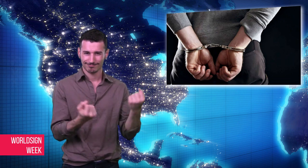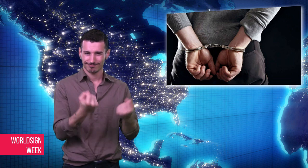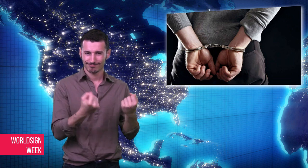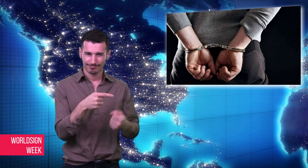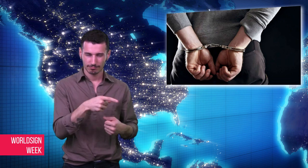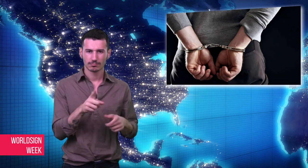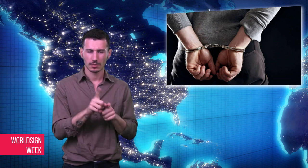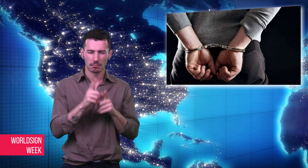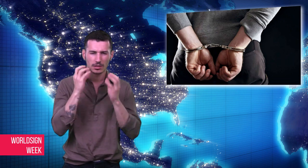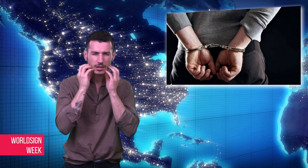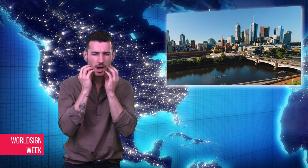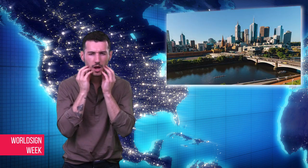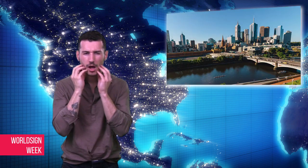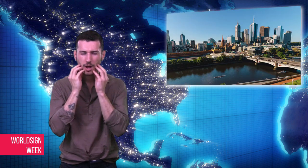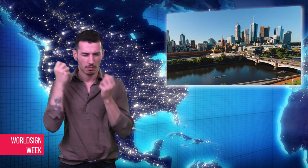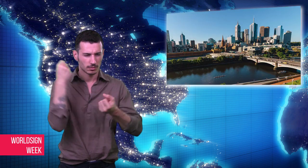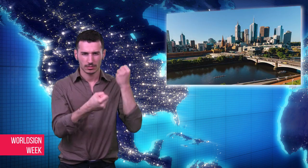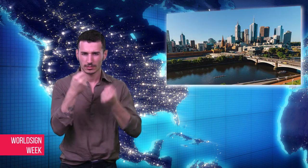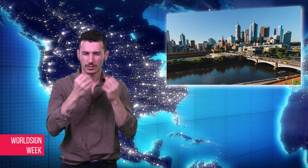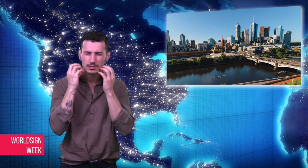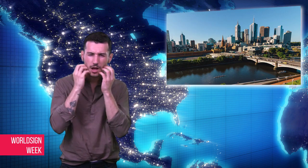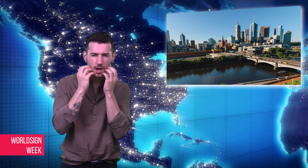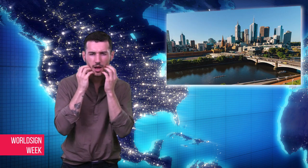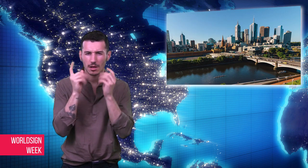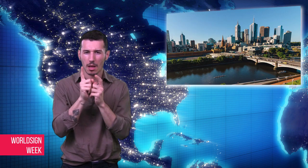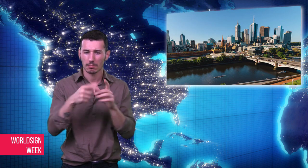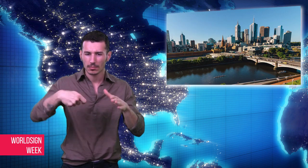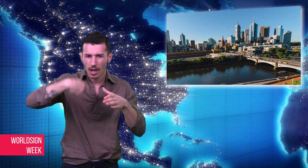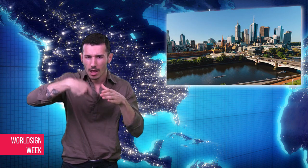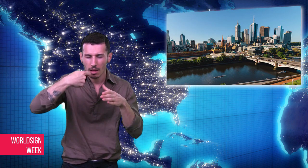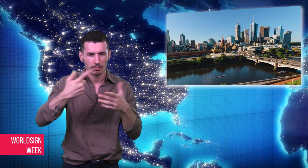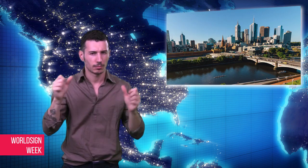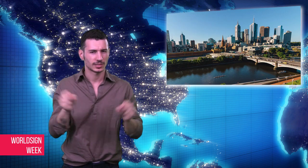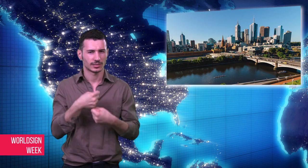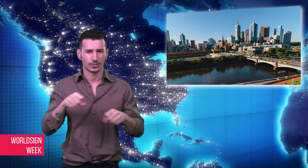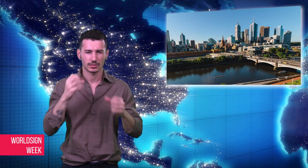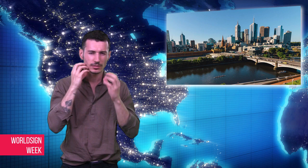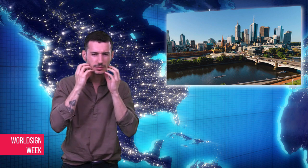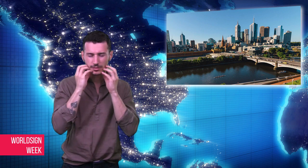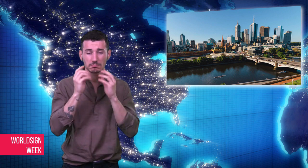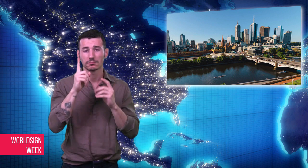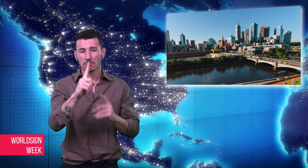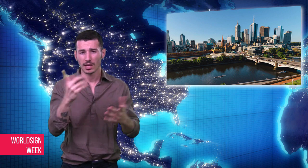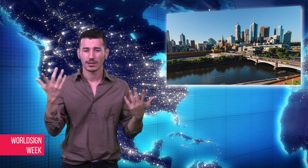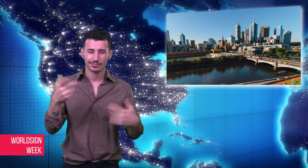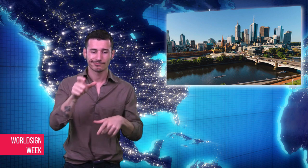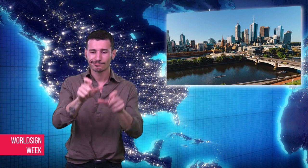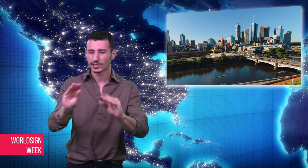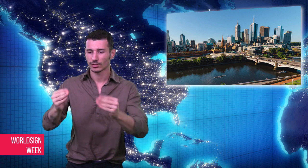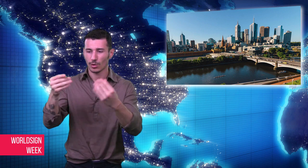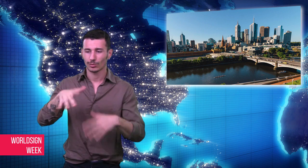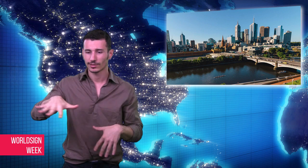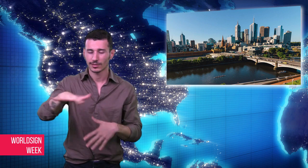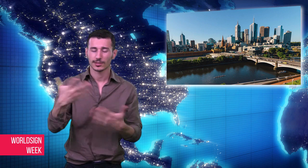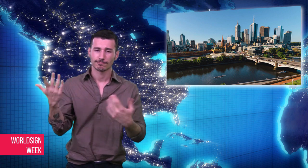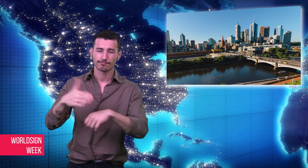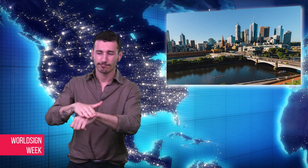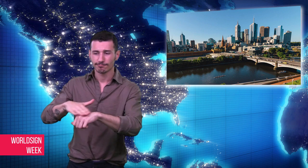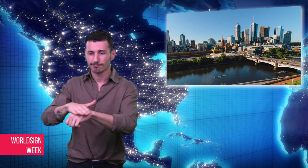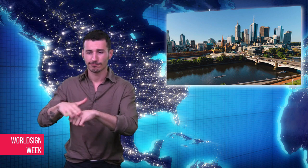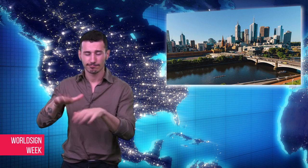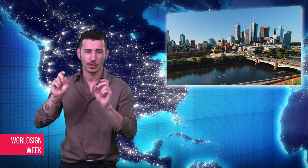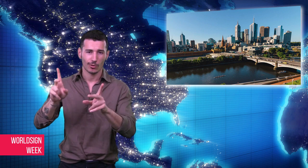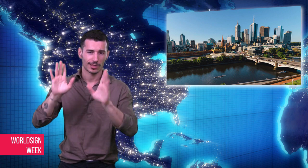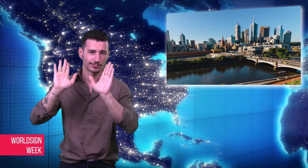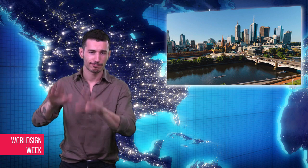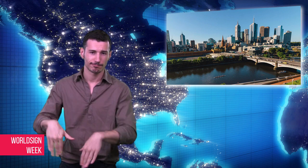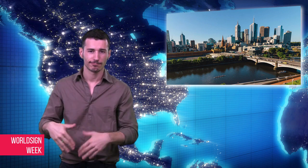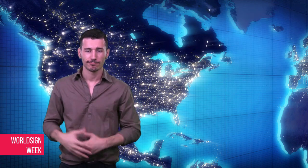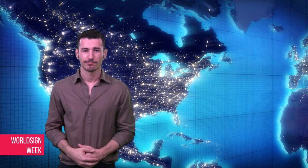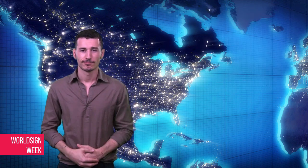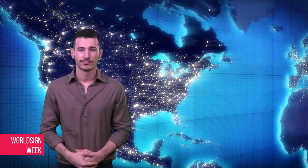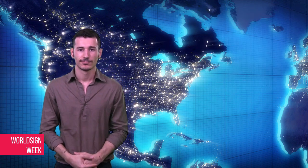he said he forgives them.